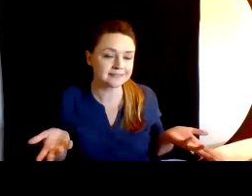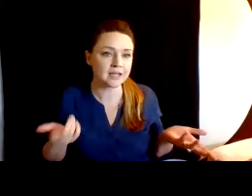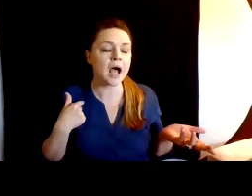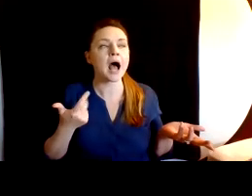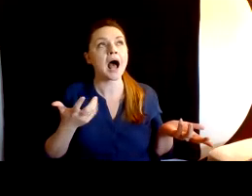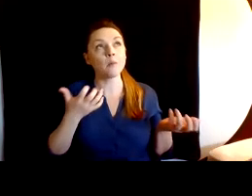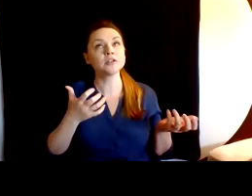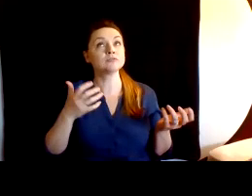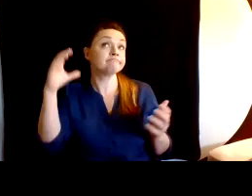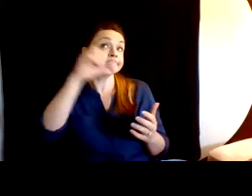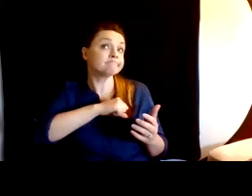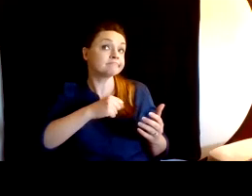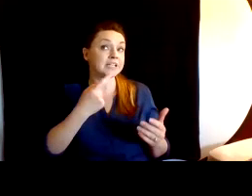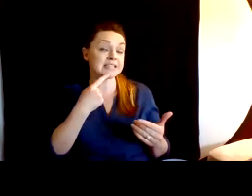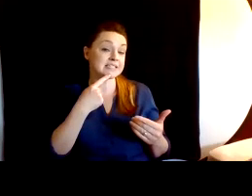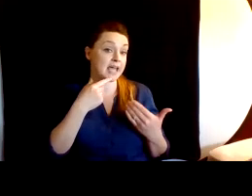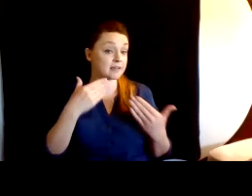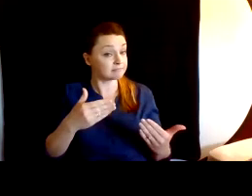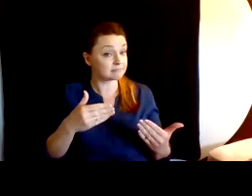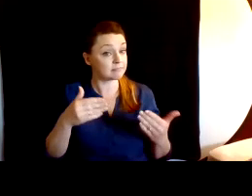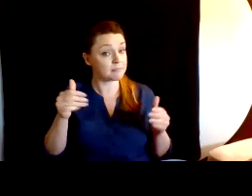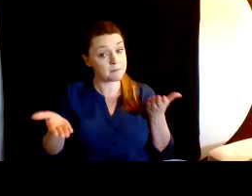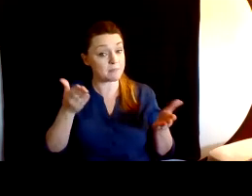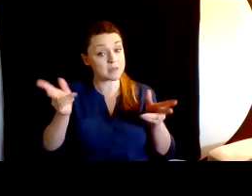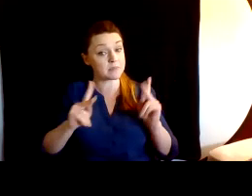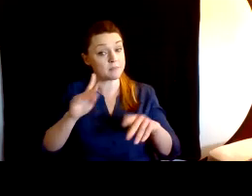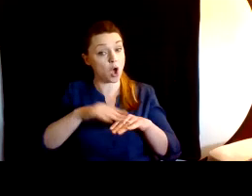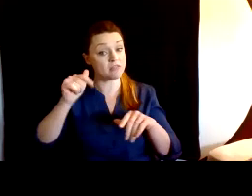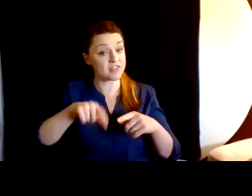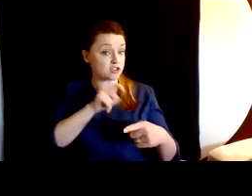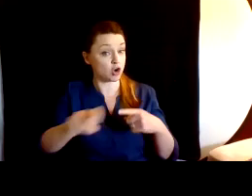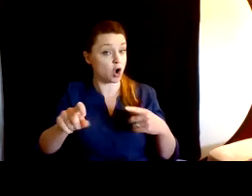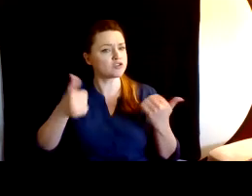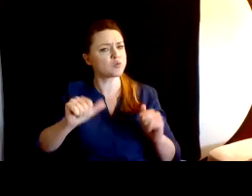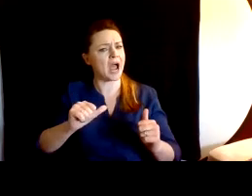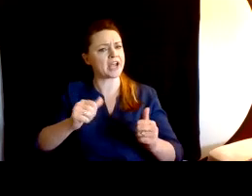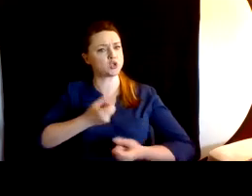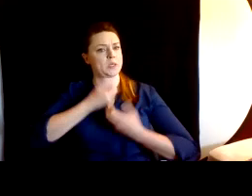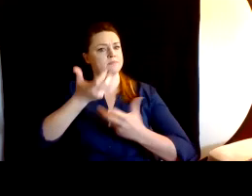and say that there are perhaps people on this call who have tried to express themselves at a maybe a town hall meeting